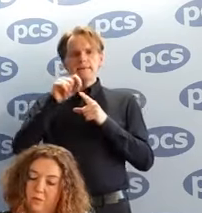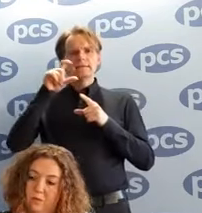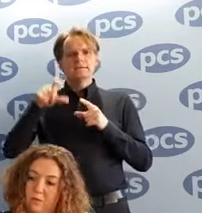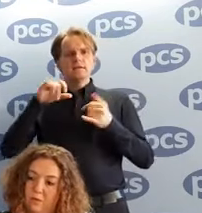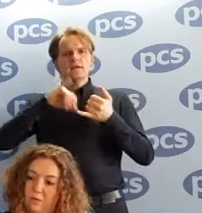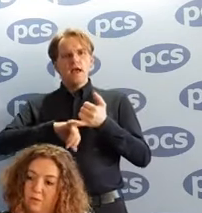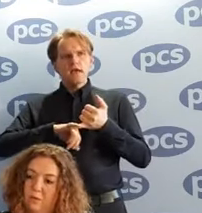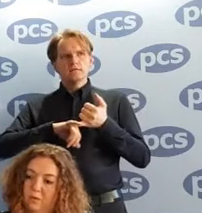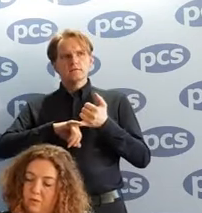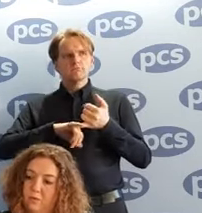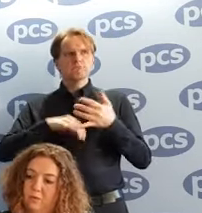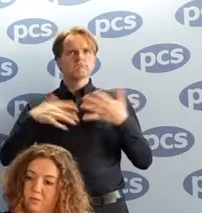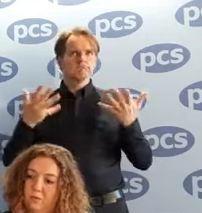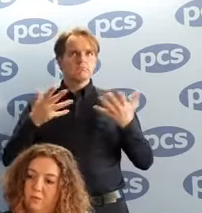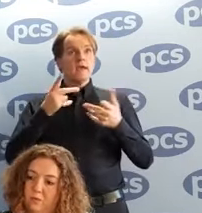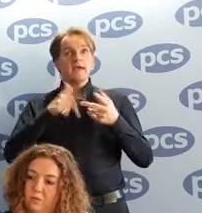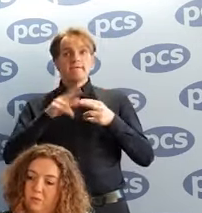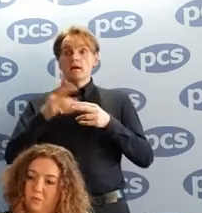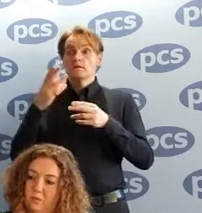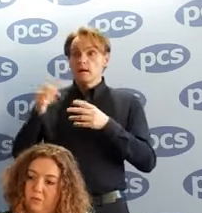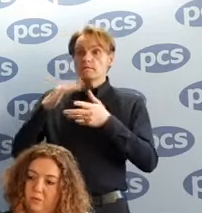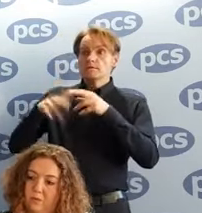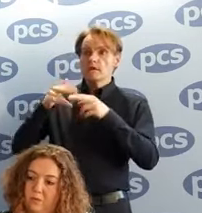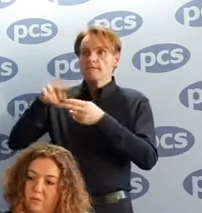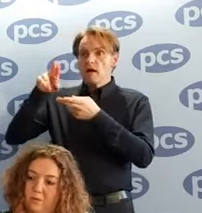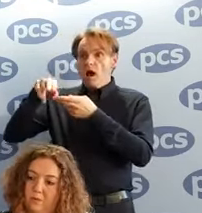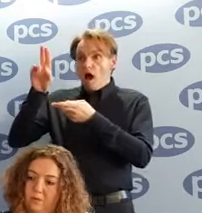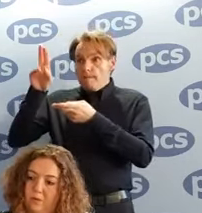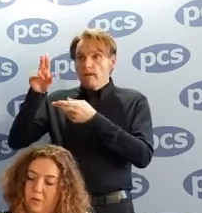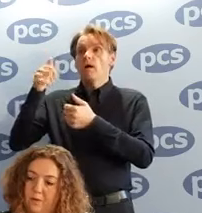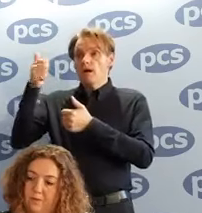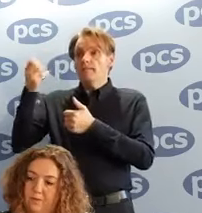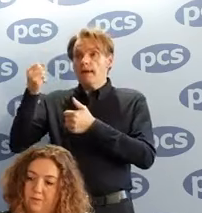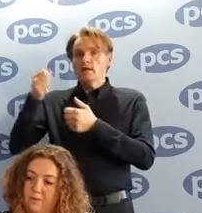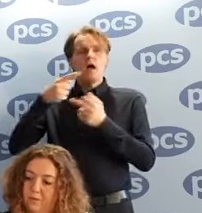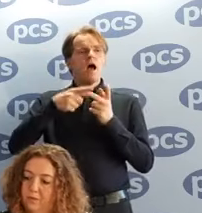offer good rises for some stuff but not others? And an interesting question from